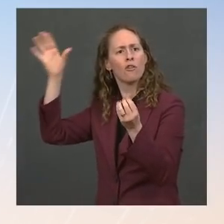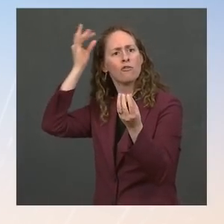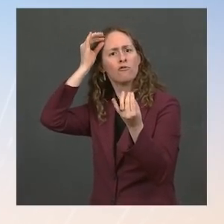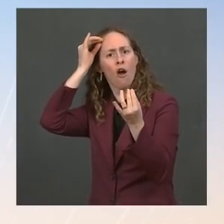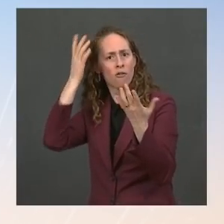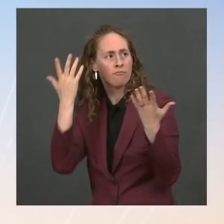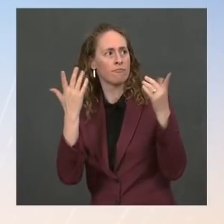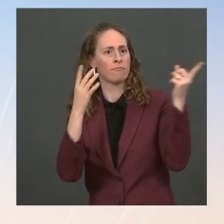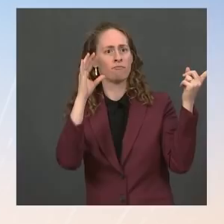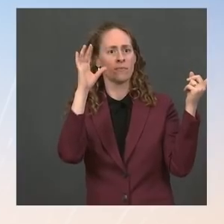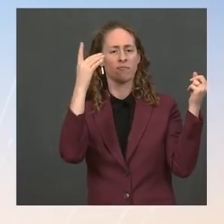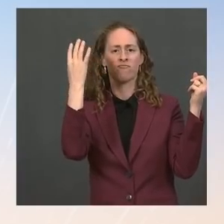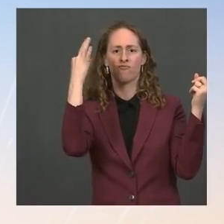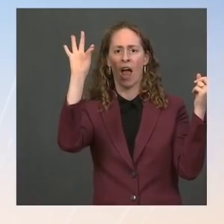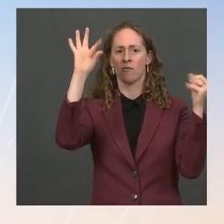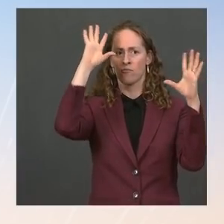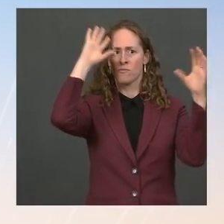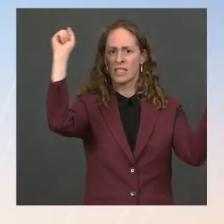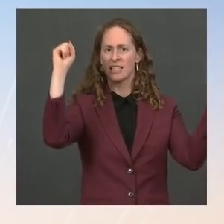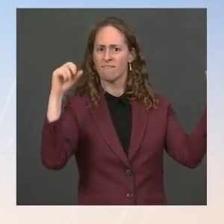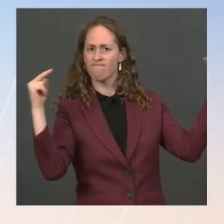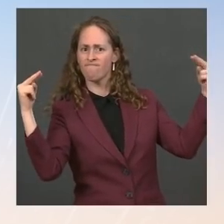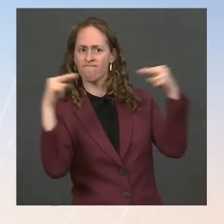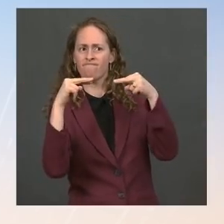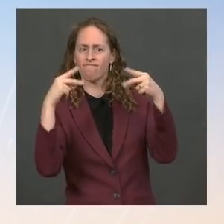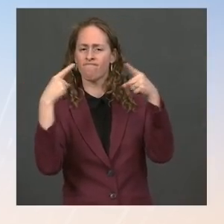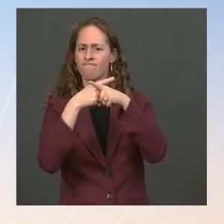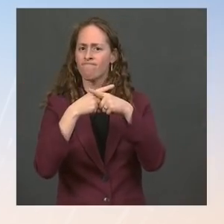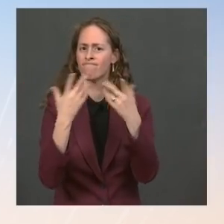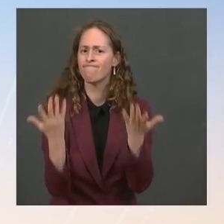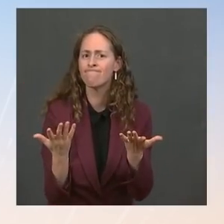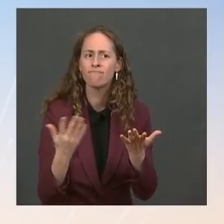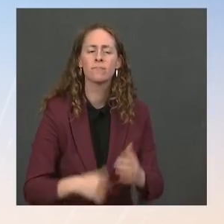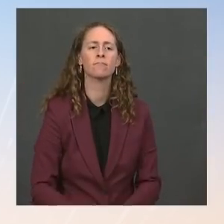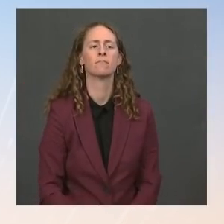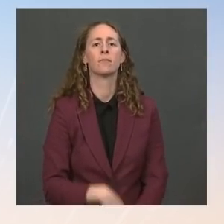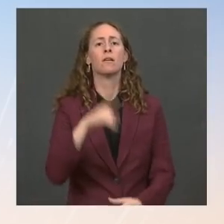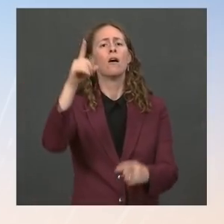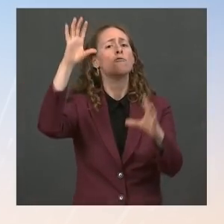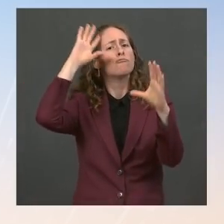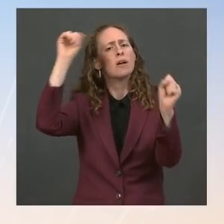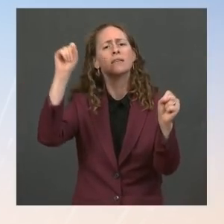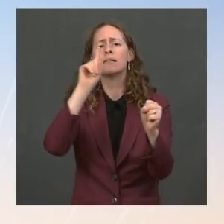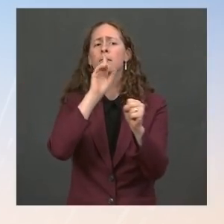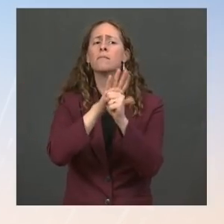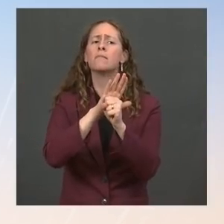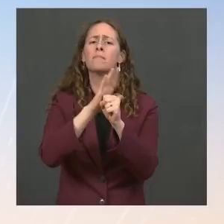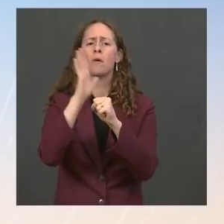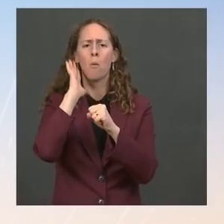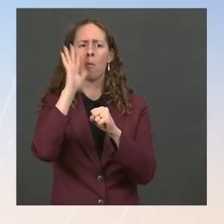so let me just confirm this, I guess: The President will have a call -- it has yet -- is -- we're still working on the scheduling of it --